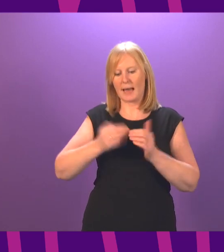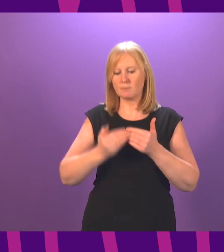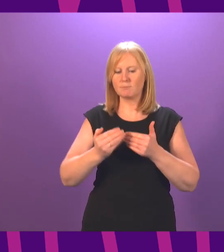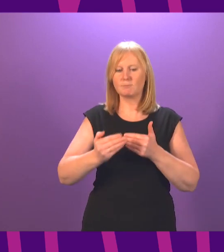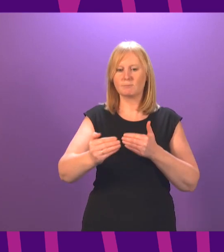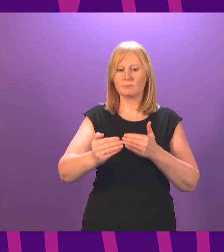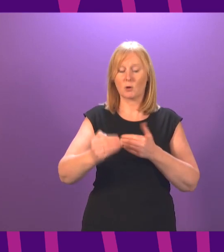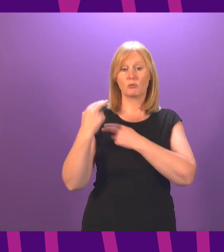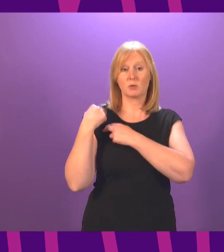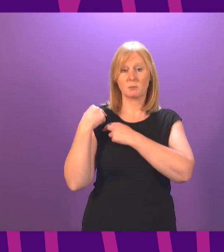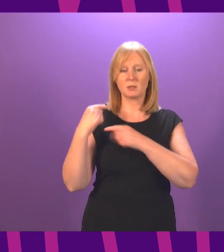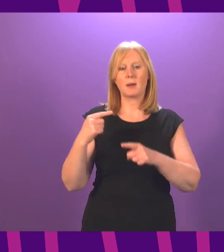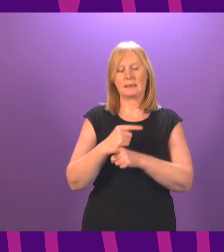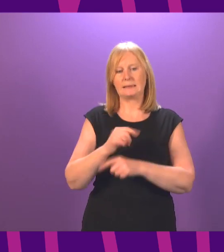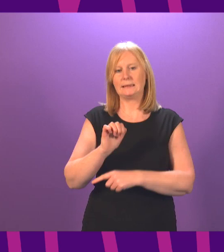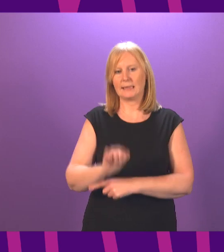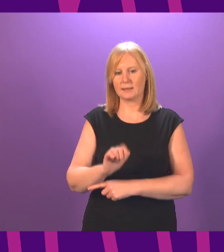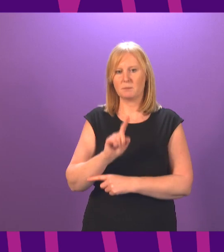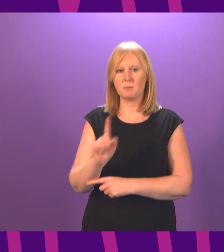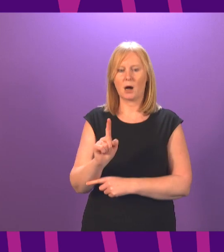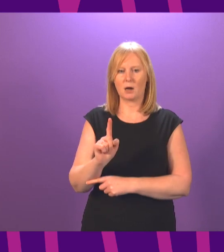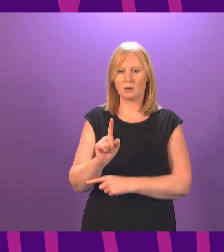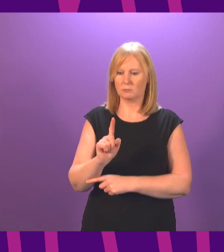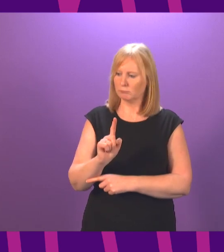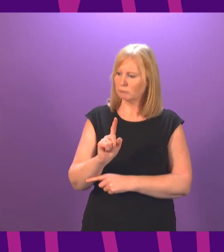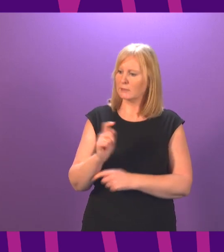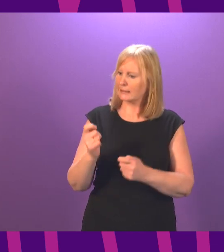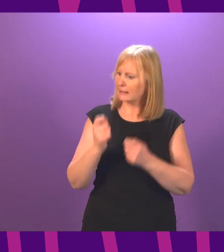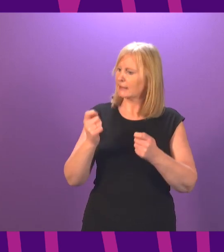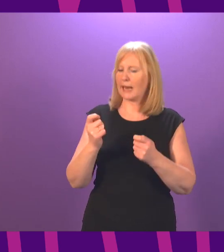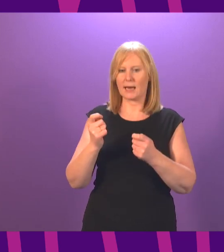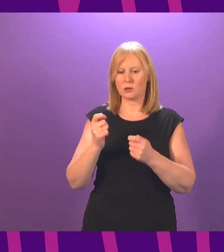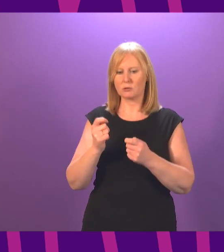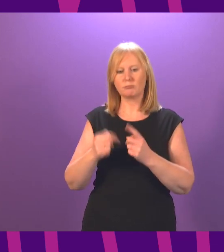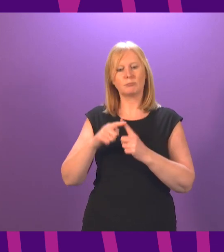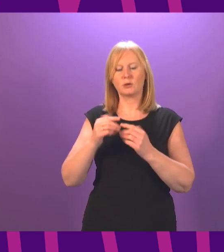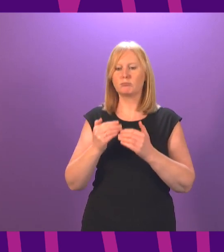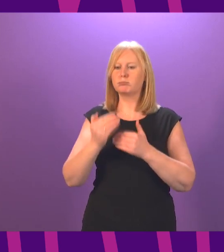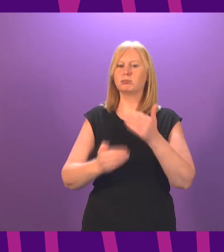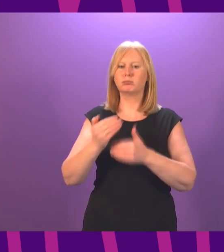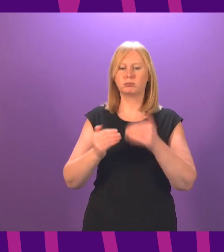responsible for our own mistakes and building our own success and prosperity, instead of